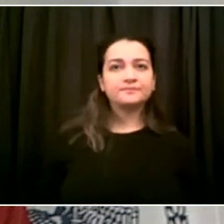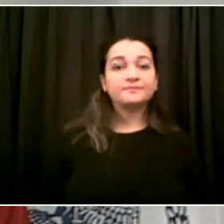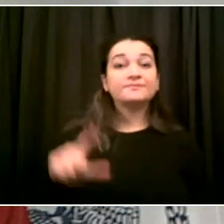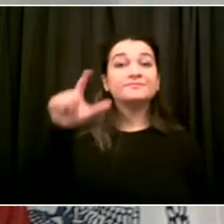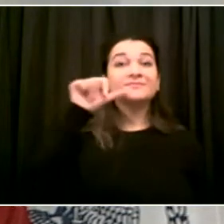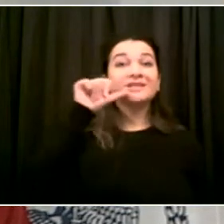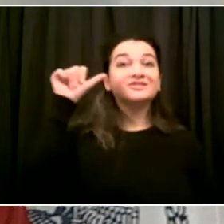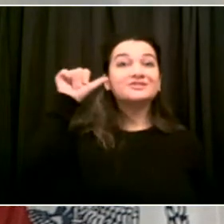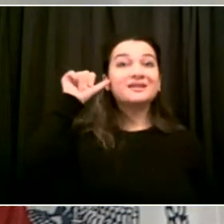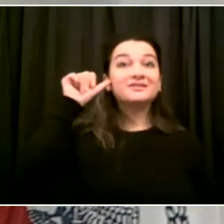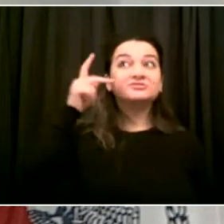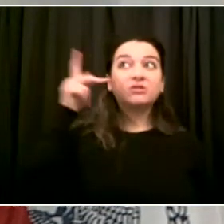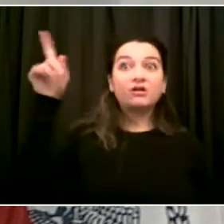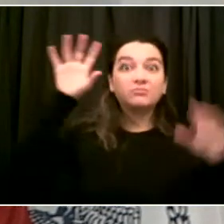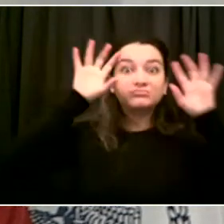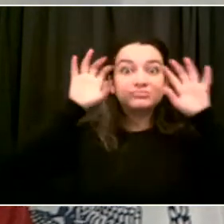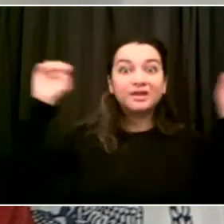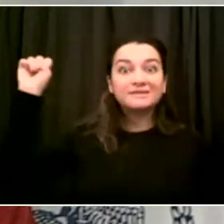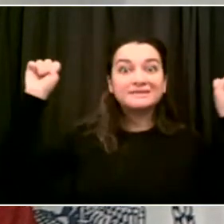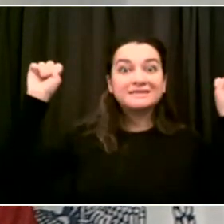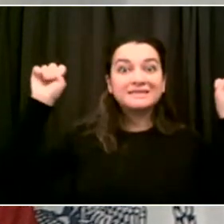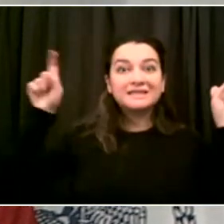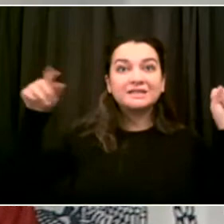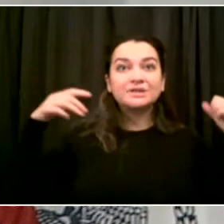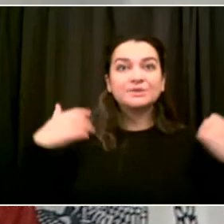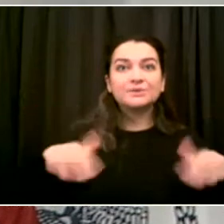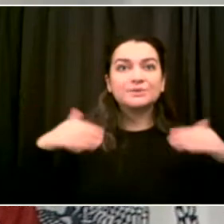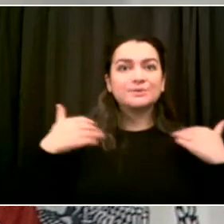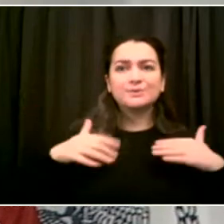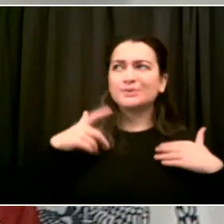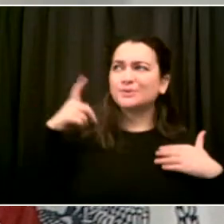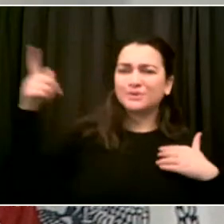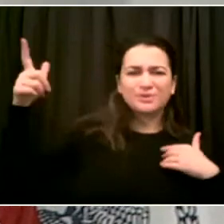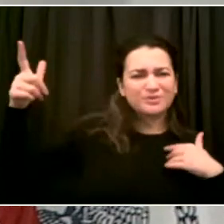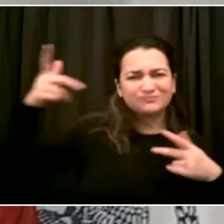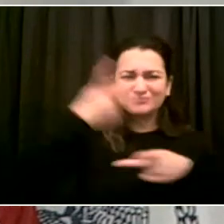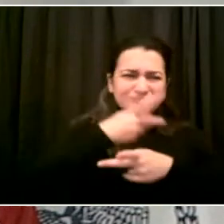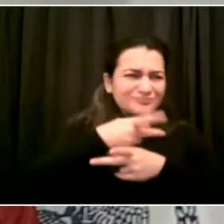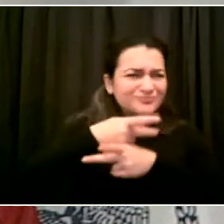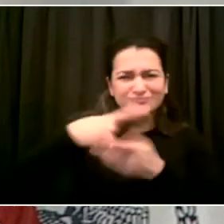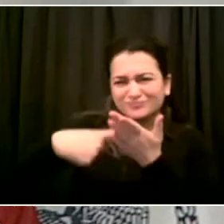THE PRESIDENT OF THE UNITEED STATES TOTALLY OWNING